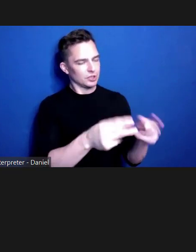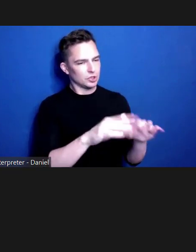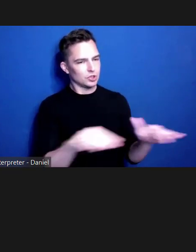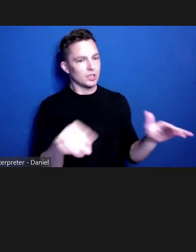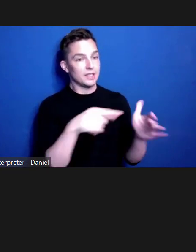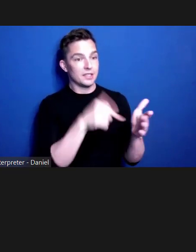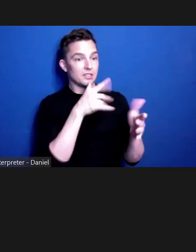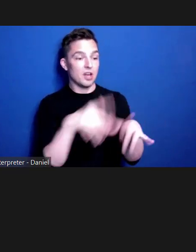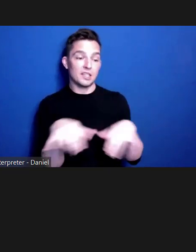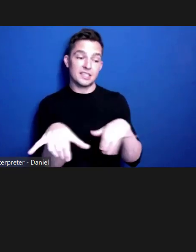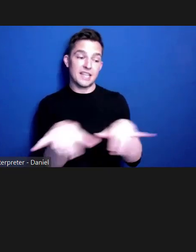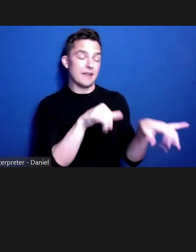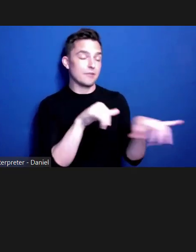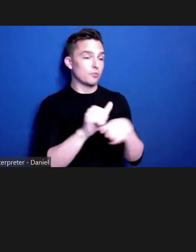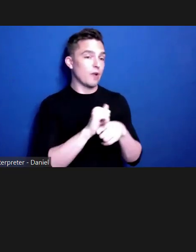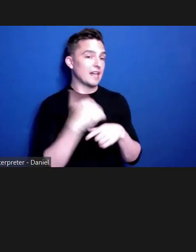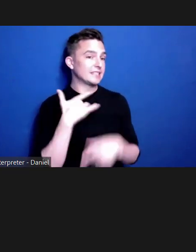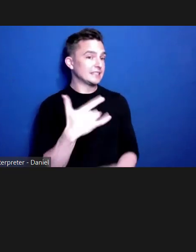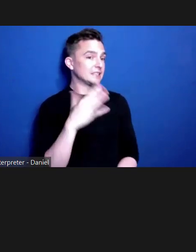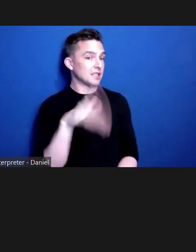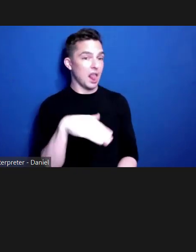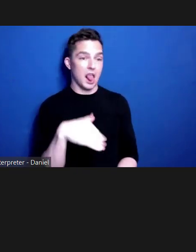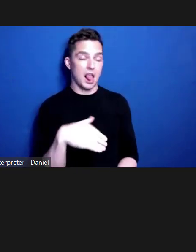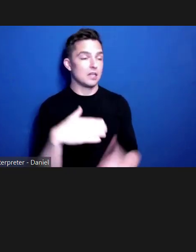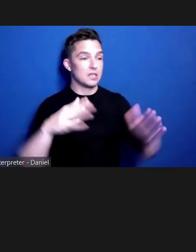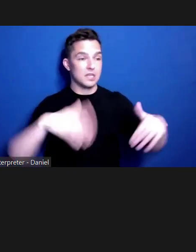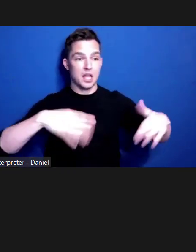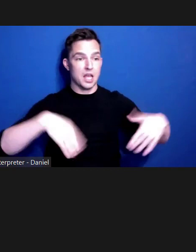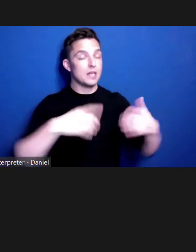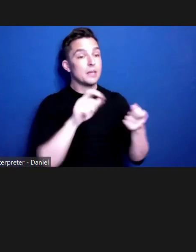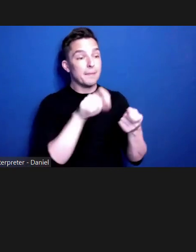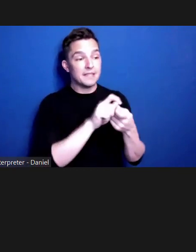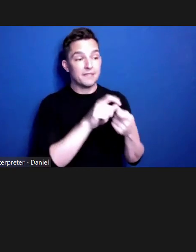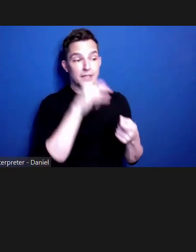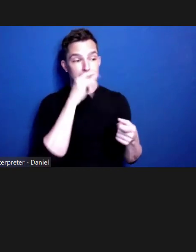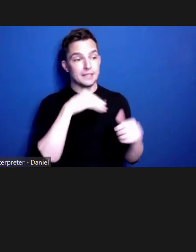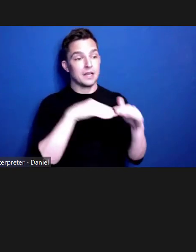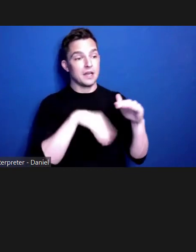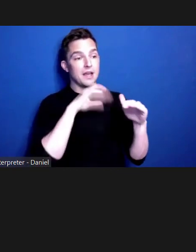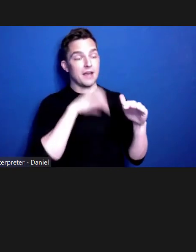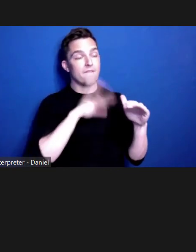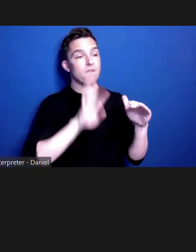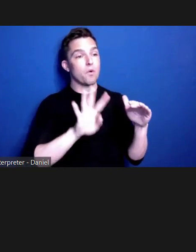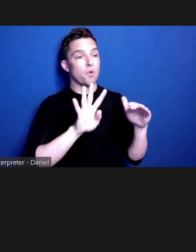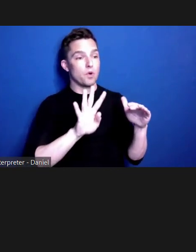for children less than 4 years of age.